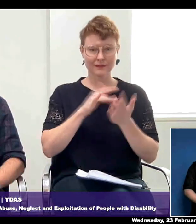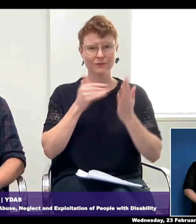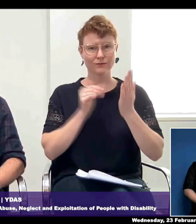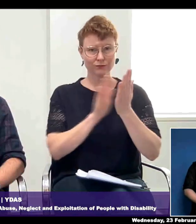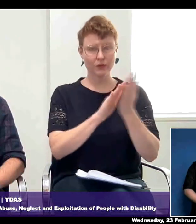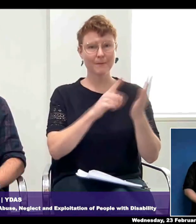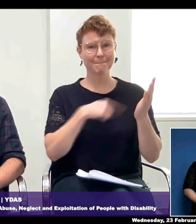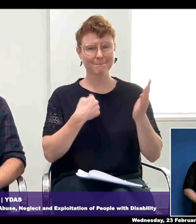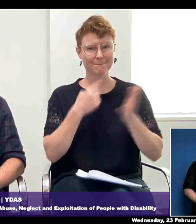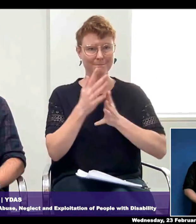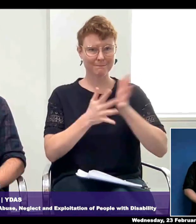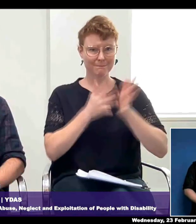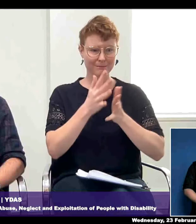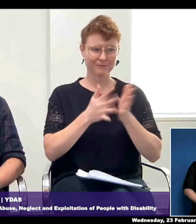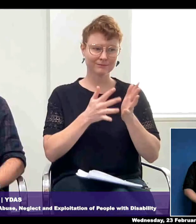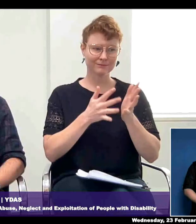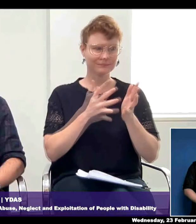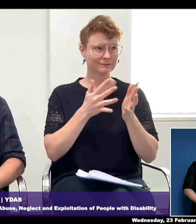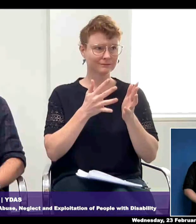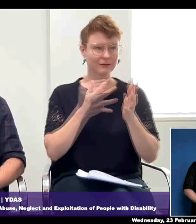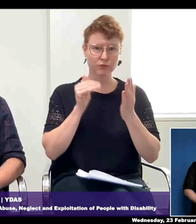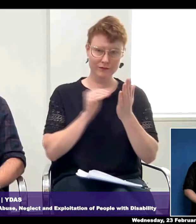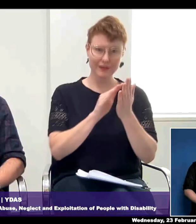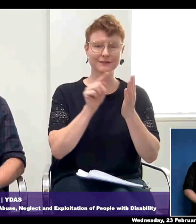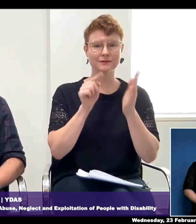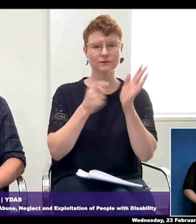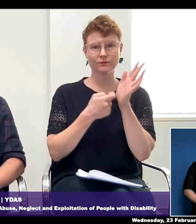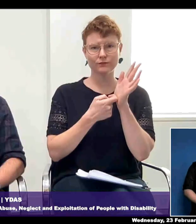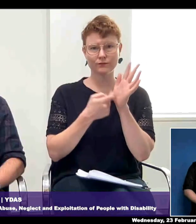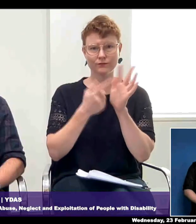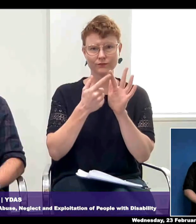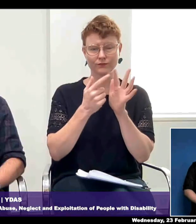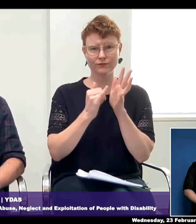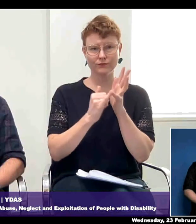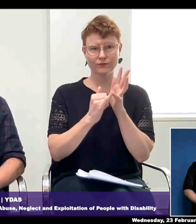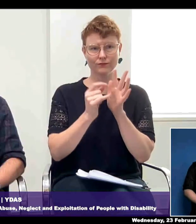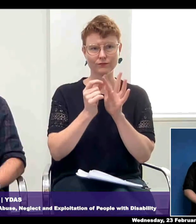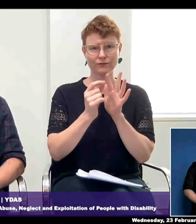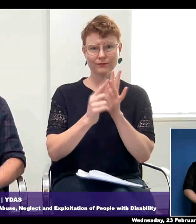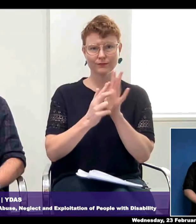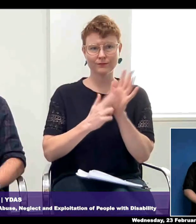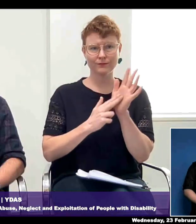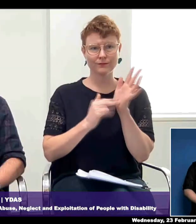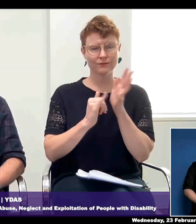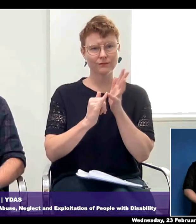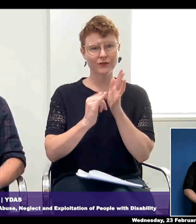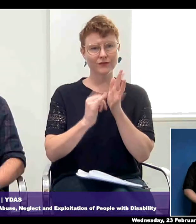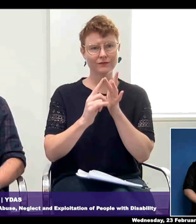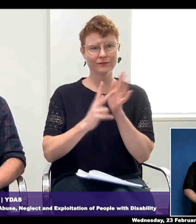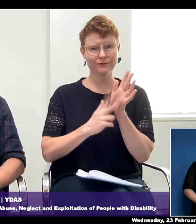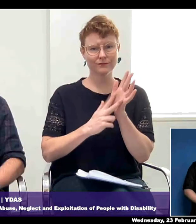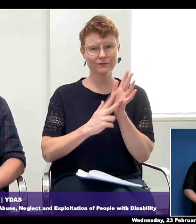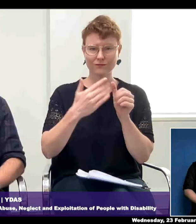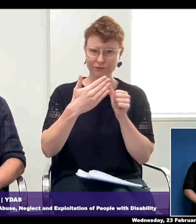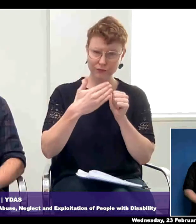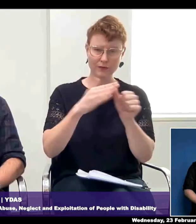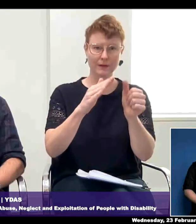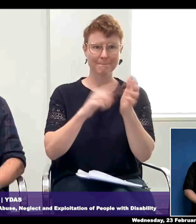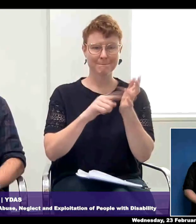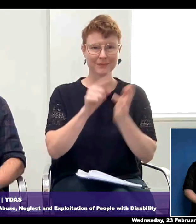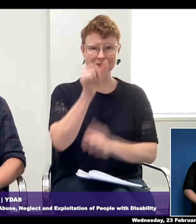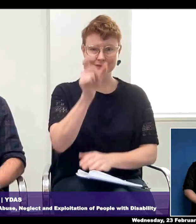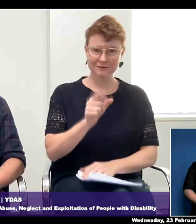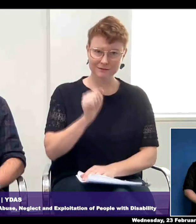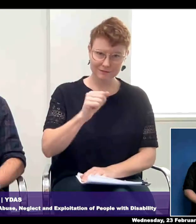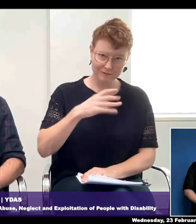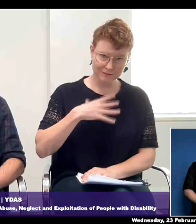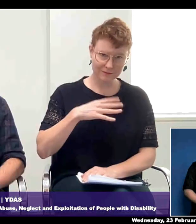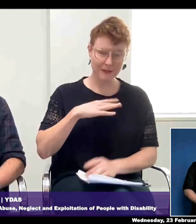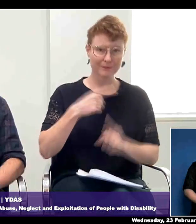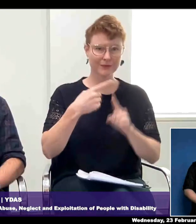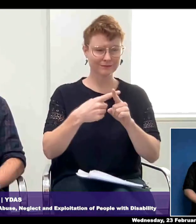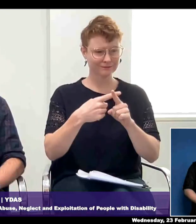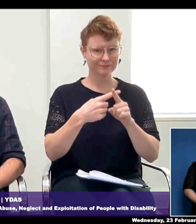person-centred approach, what we mean by that is an approach that is responsive to the